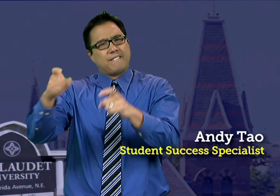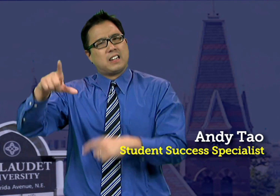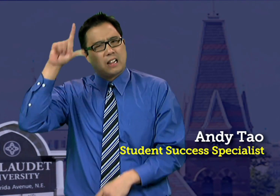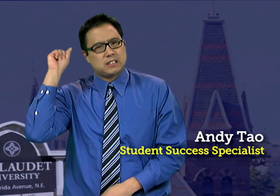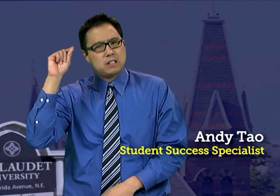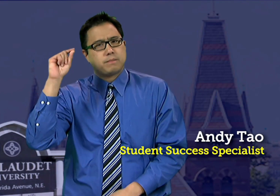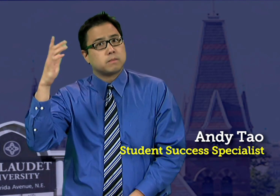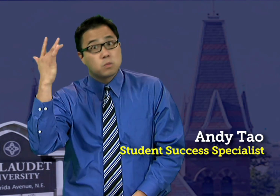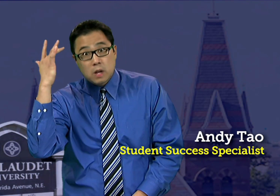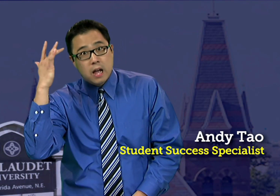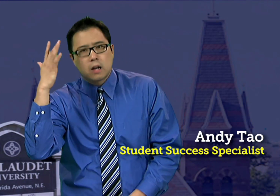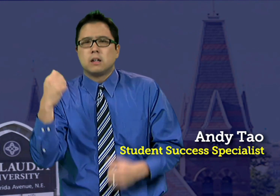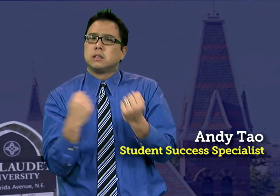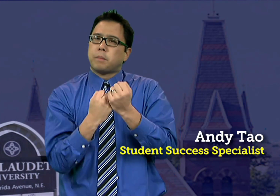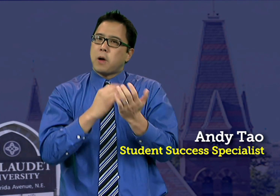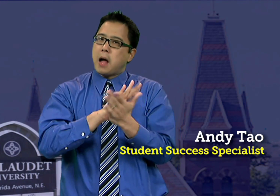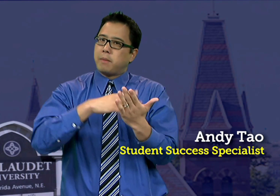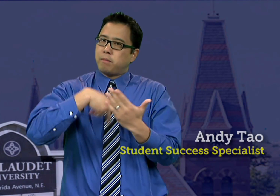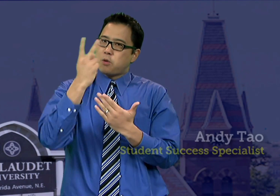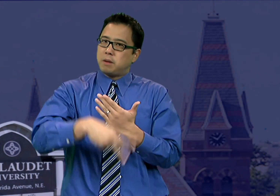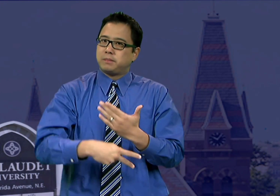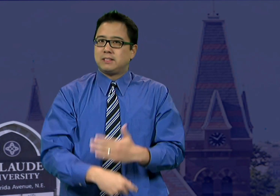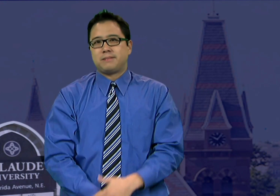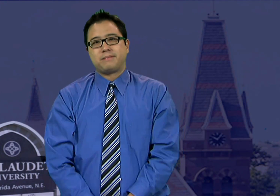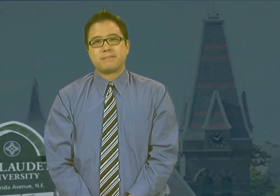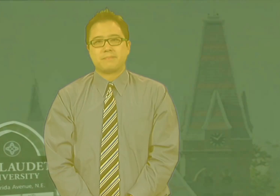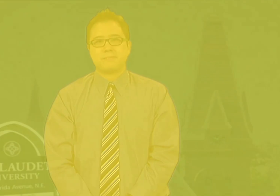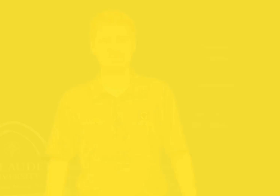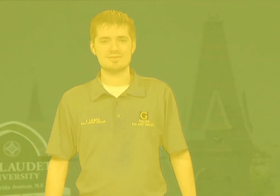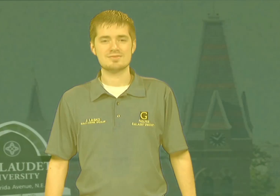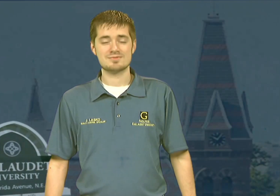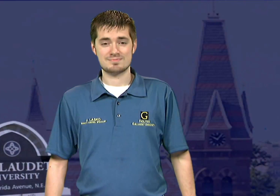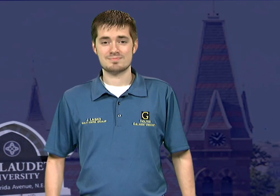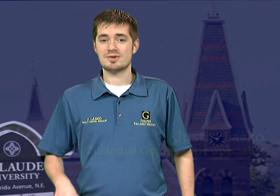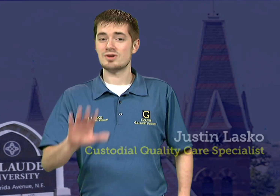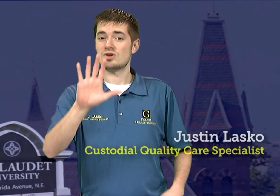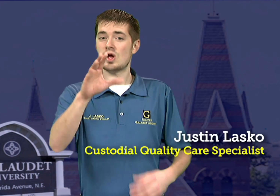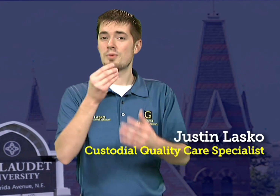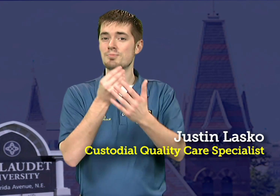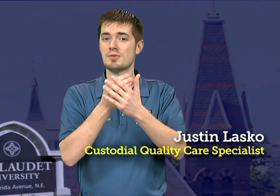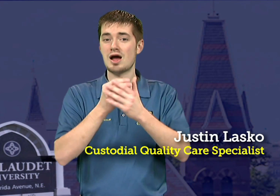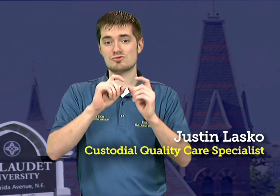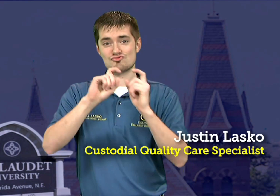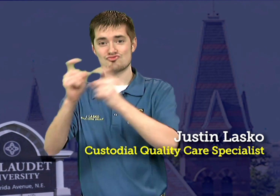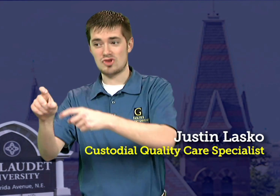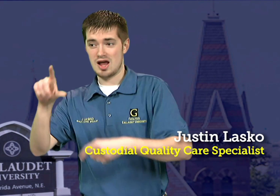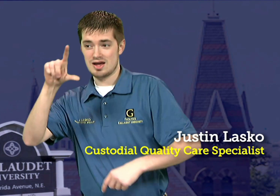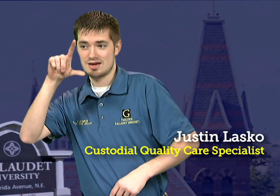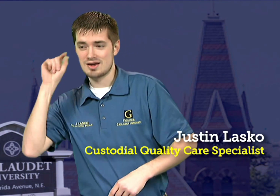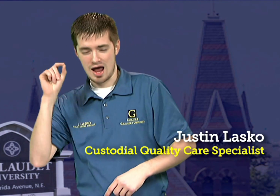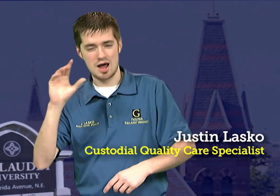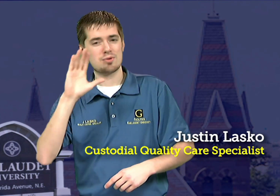Why give to Gallaudet? Support our academic programs. Your donated money to Gallaudet